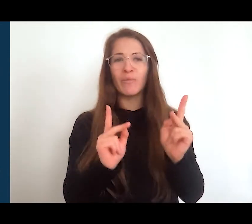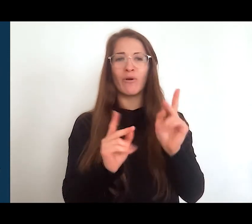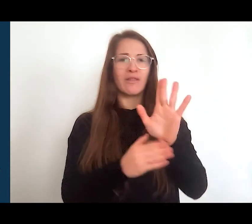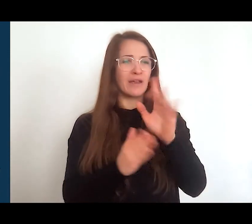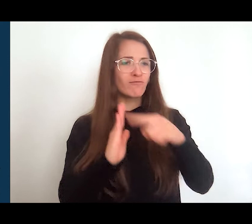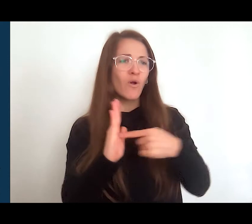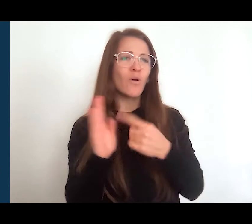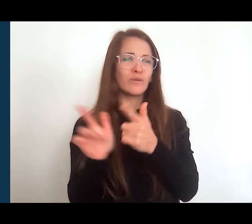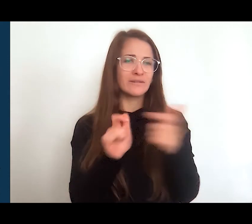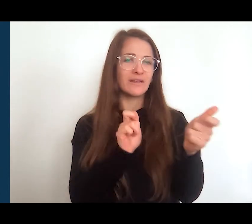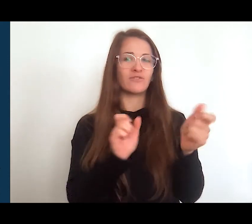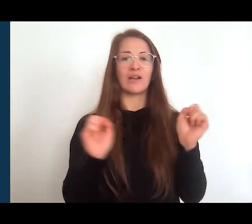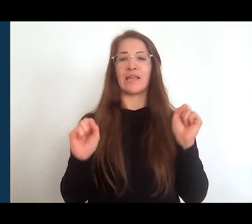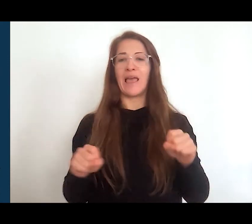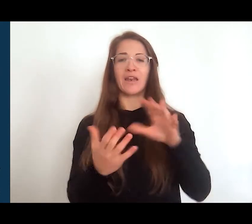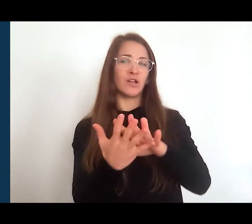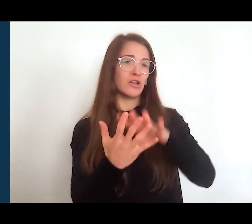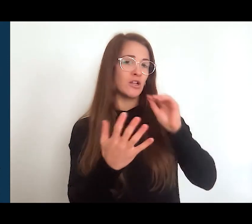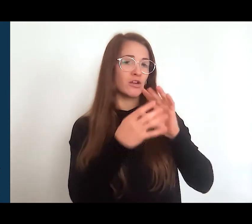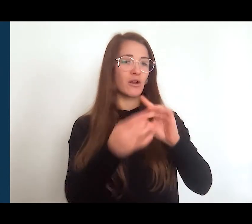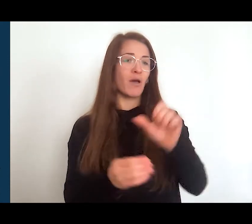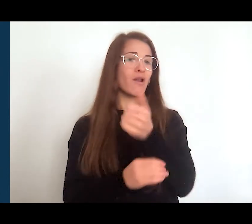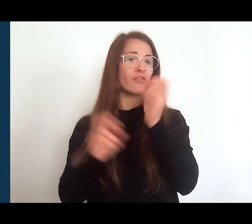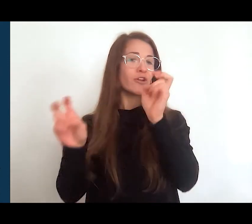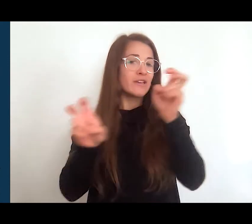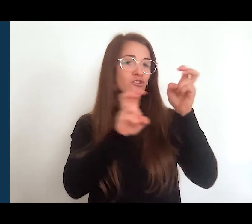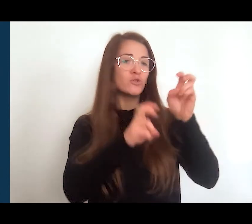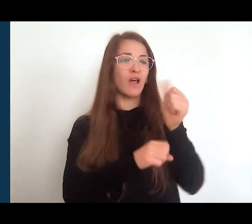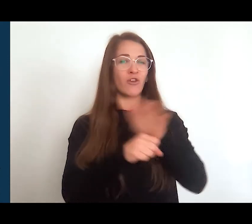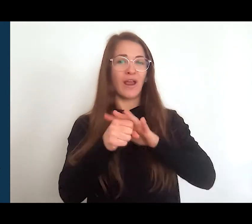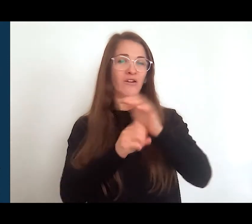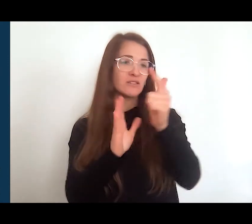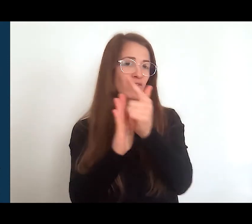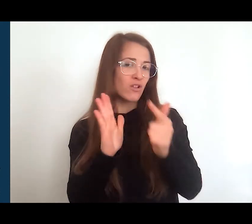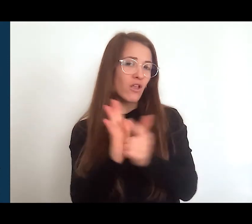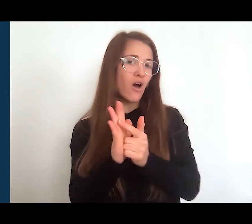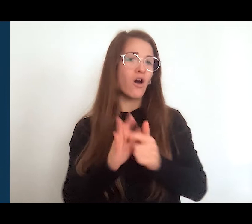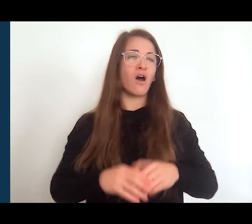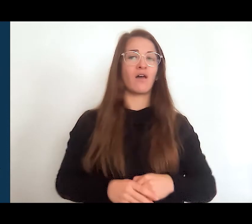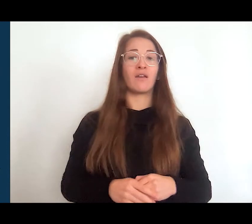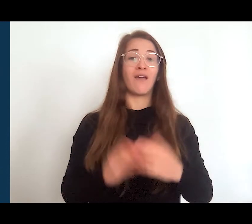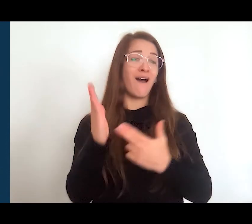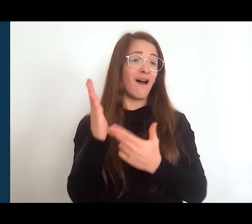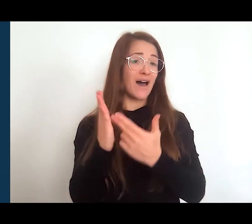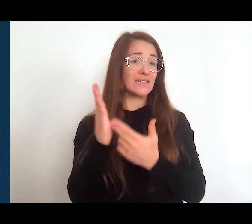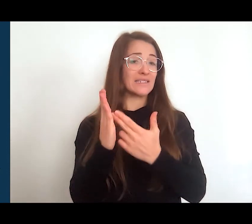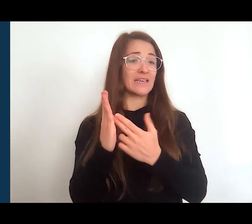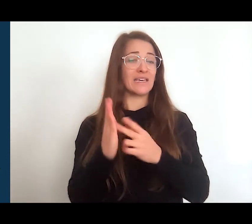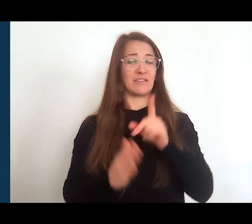I GET TO KNOW OTHER PEOPLE. WE ALSO GET TO LEARN ABOUT OTHER ISSUES, OTHER AREAS OF THE LAW,